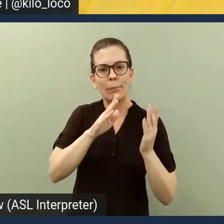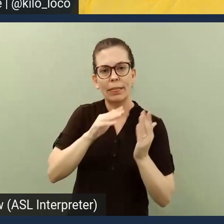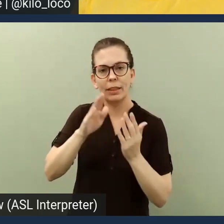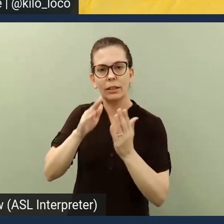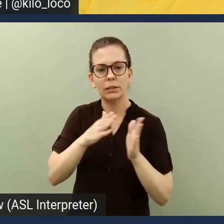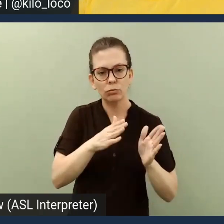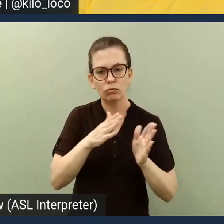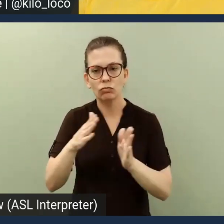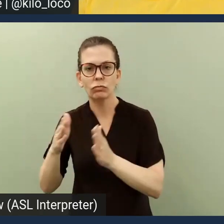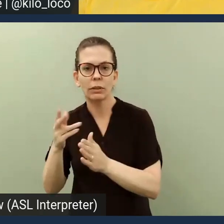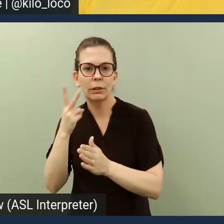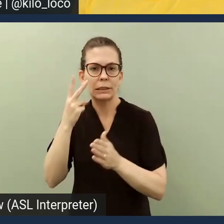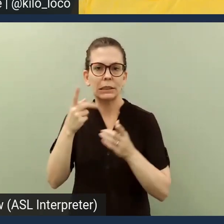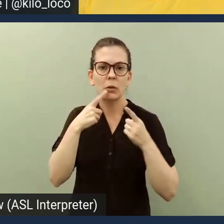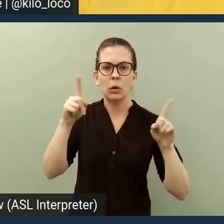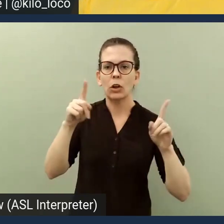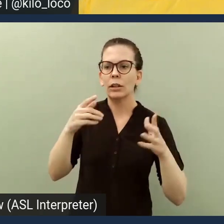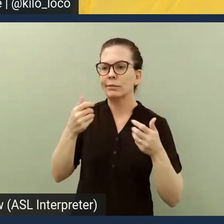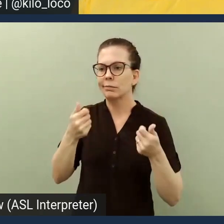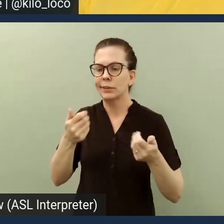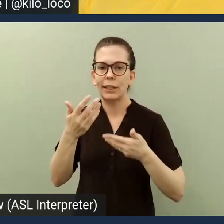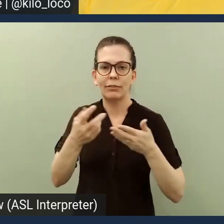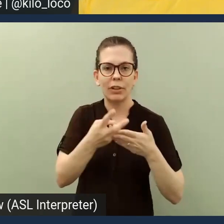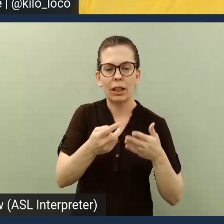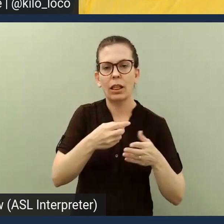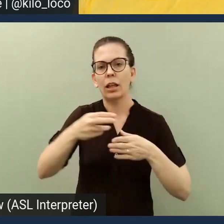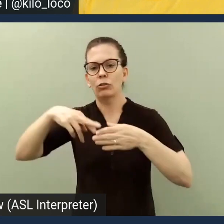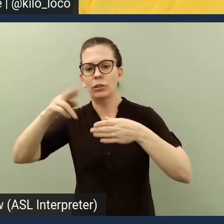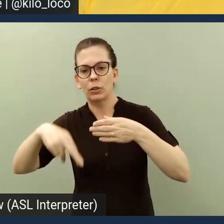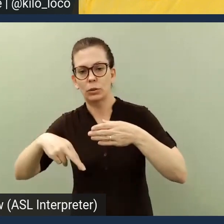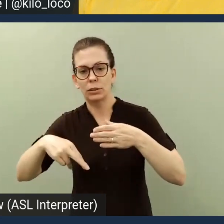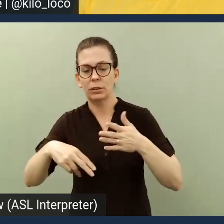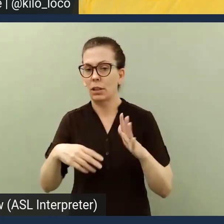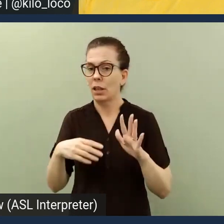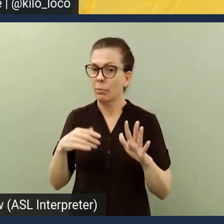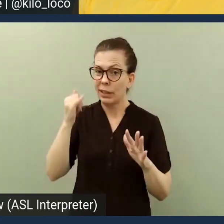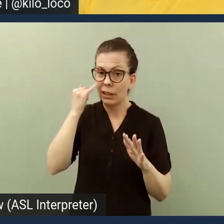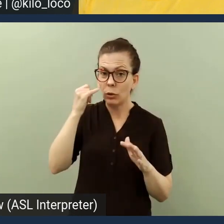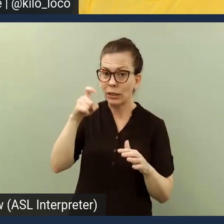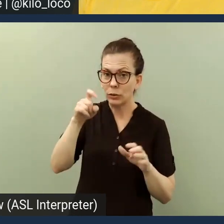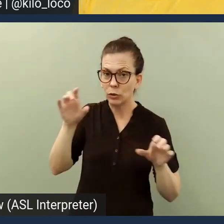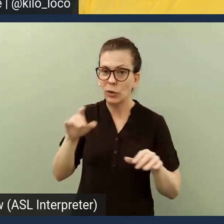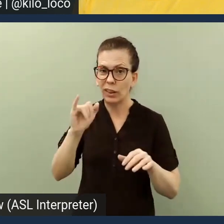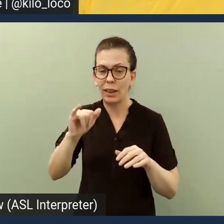so you can see your results in place, but if you needed to do that all the time,